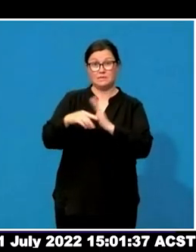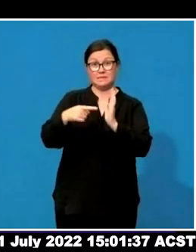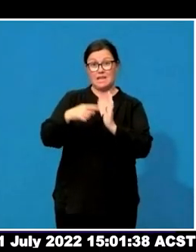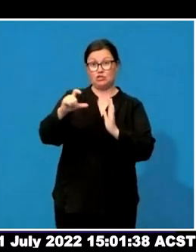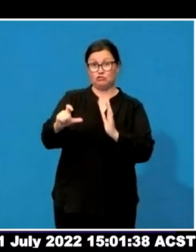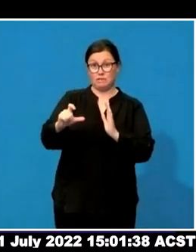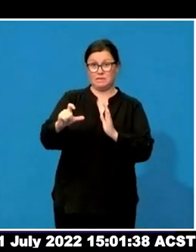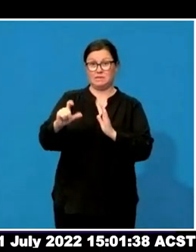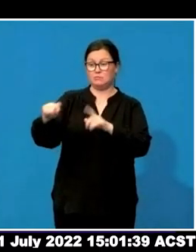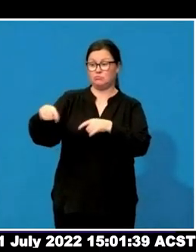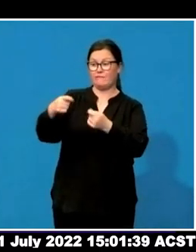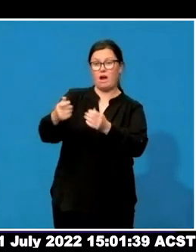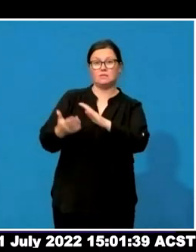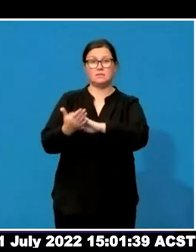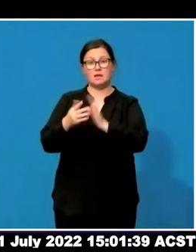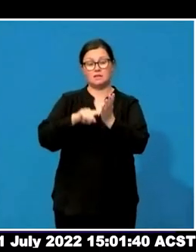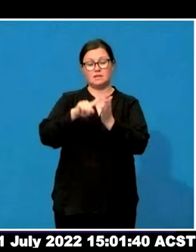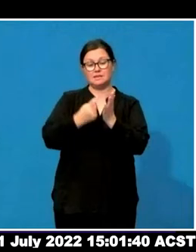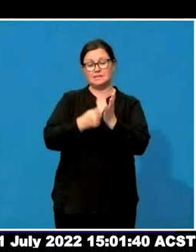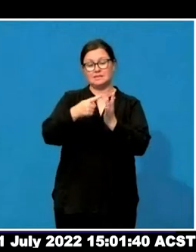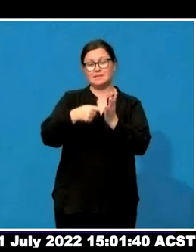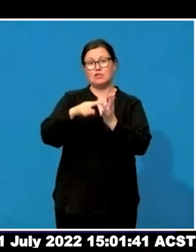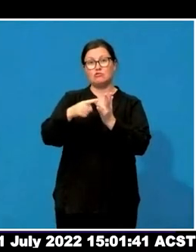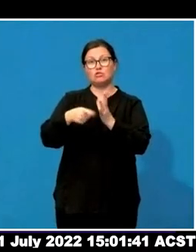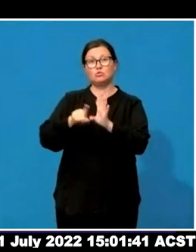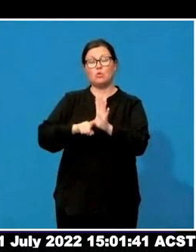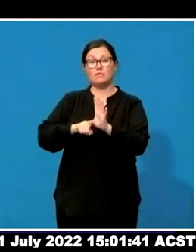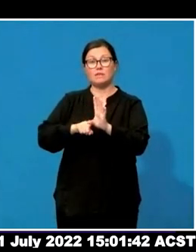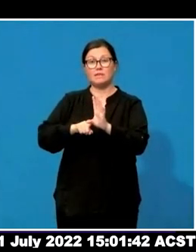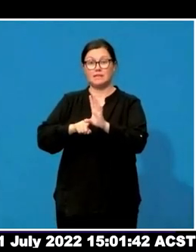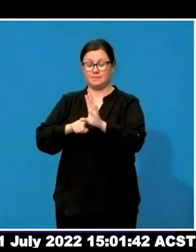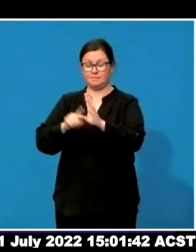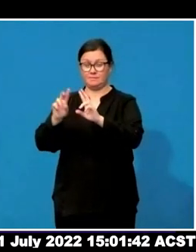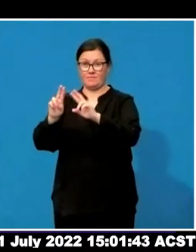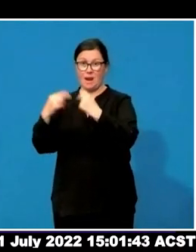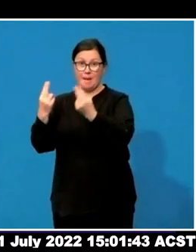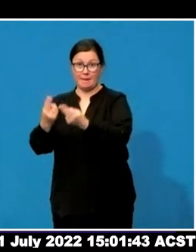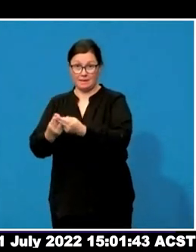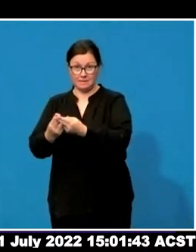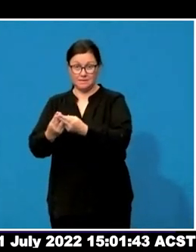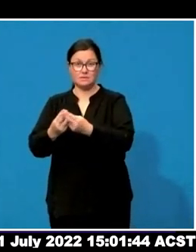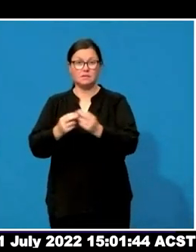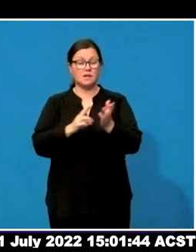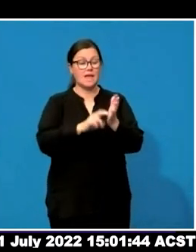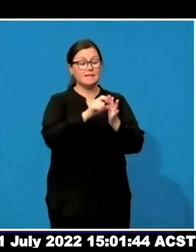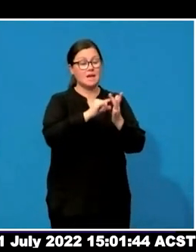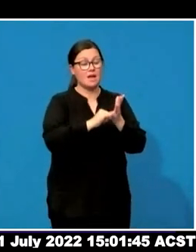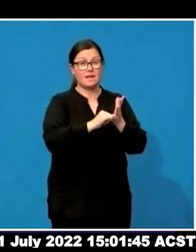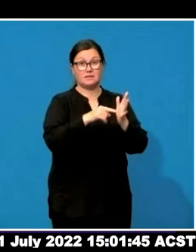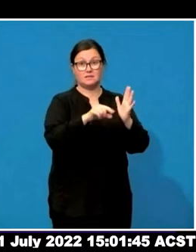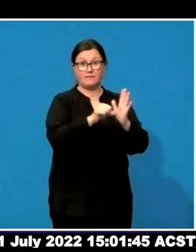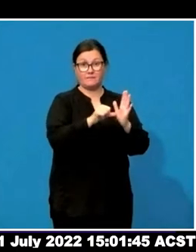He has funding in his NDIS plan for support workers for a certain period of time over